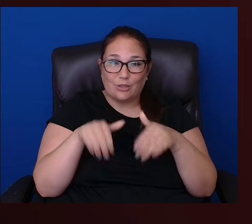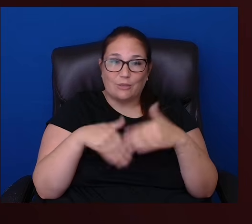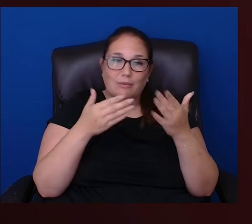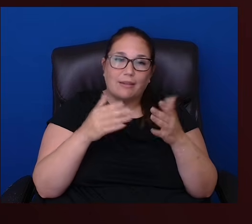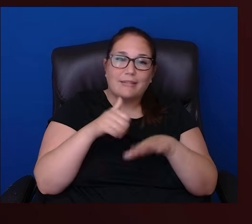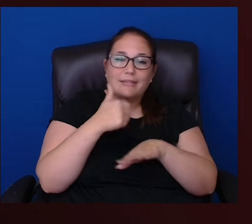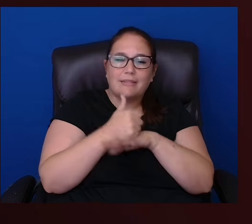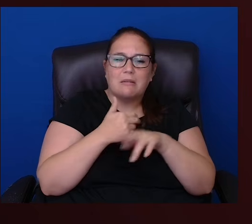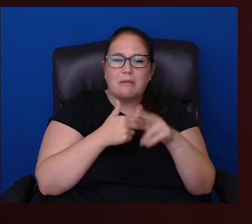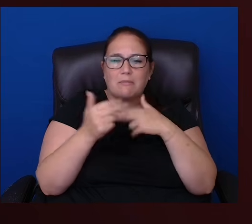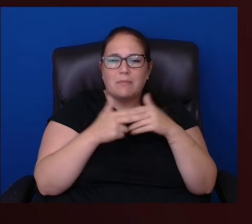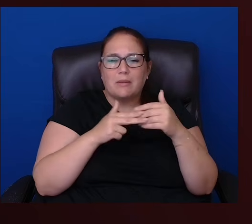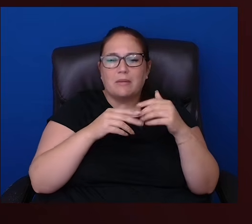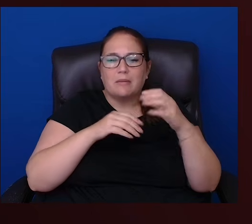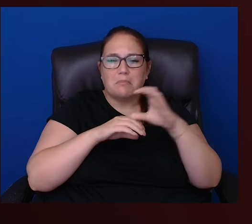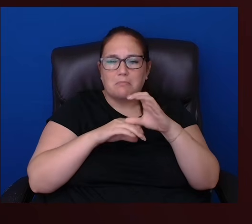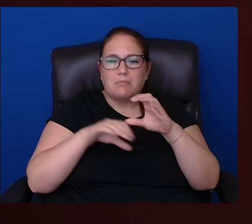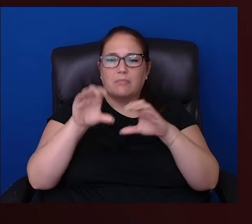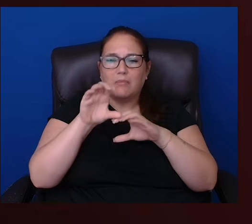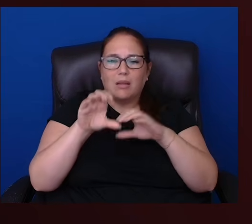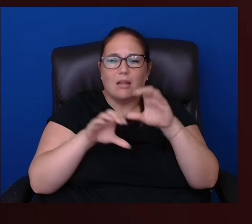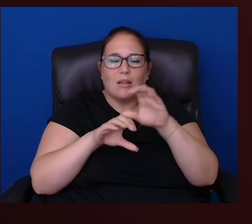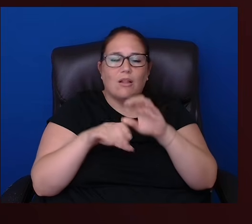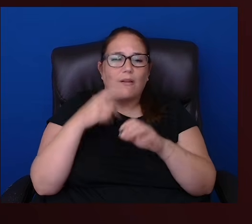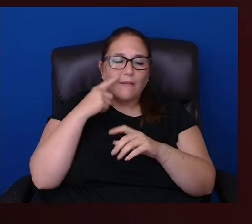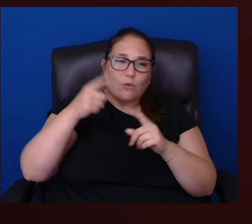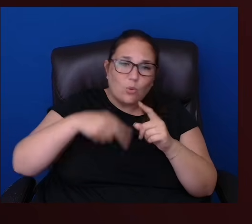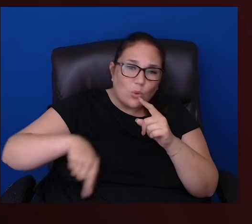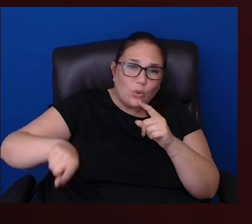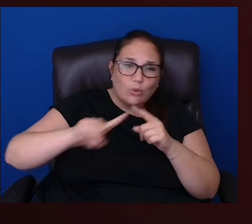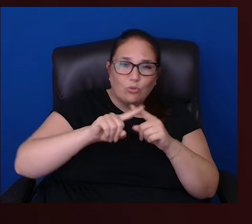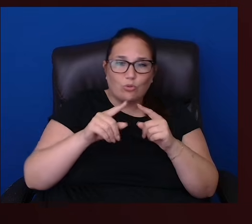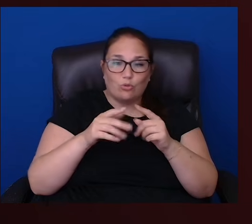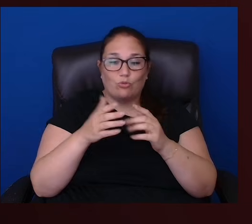blocks for you to interface with AI,